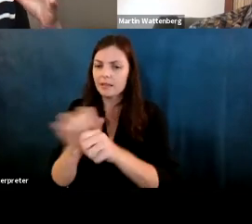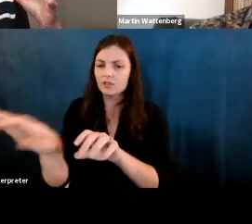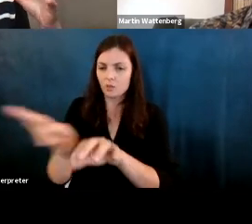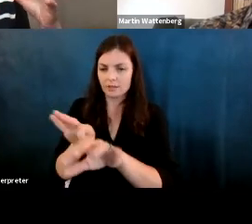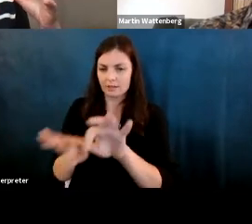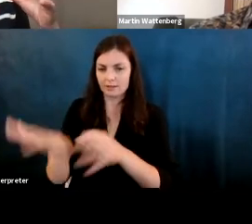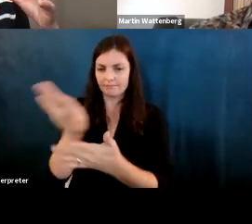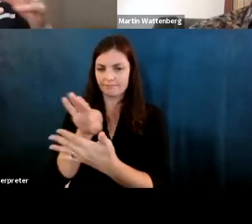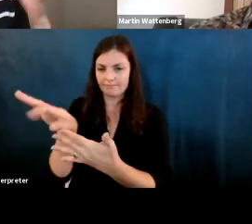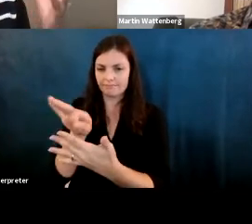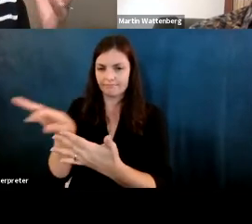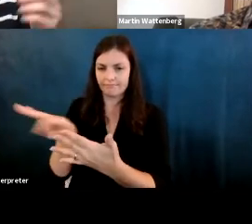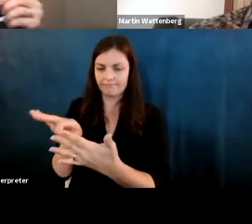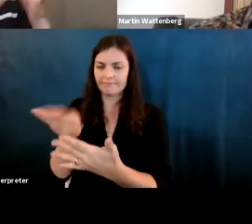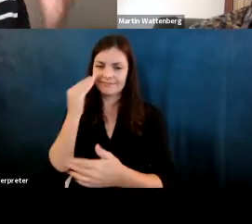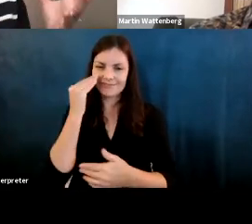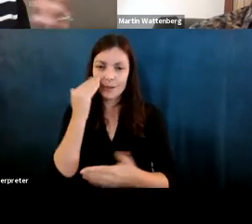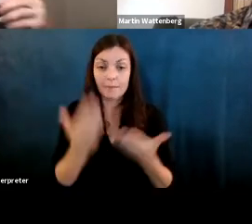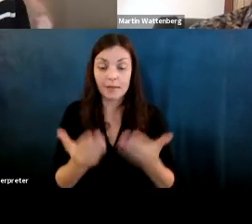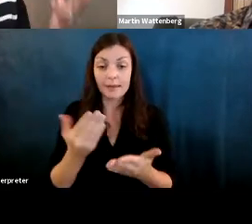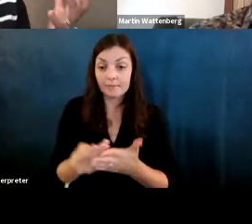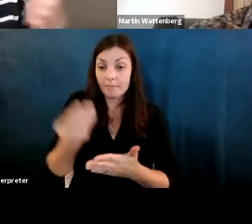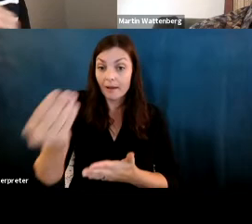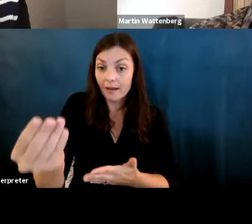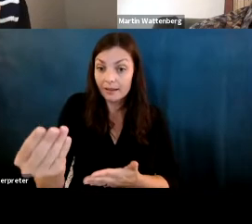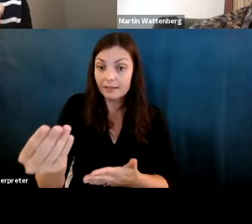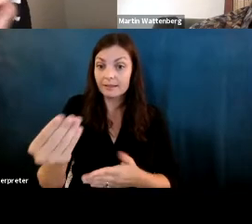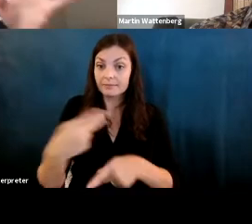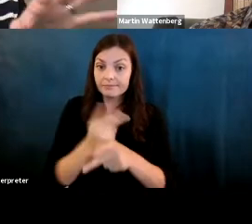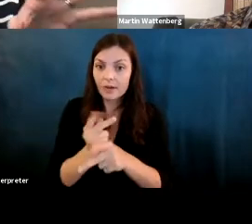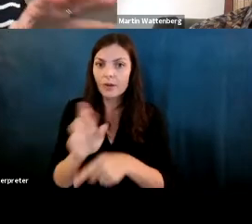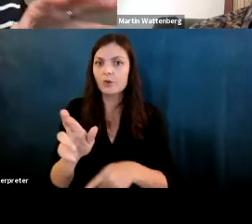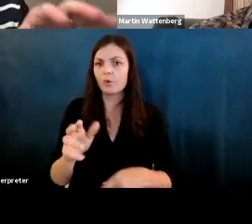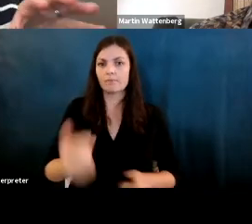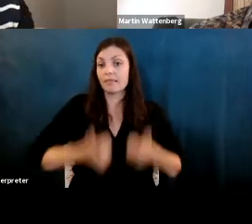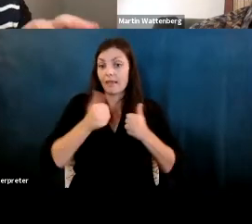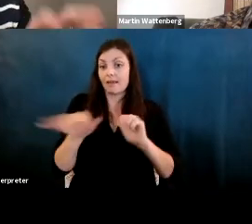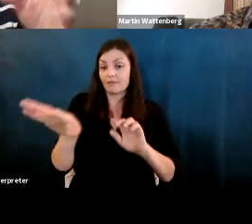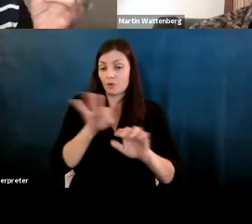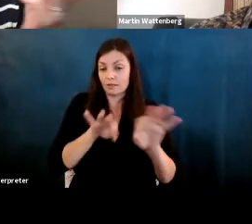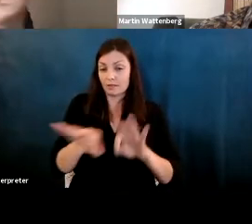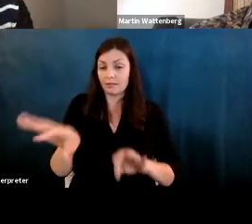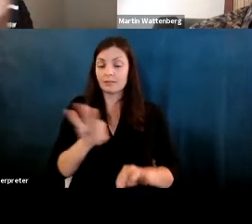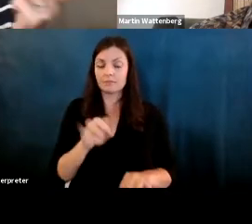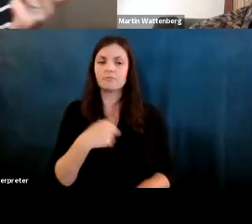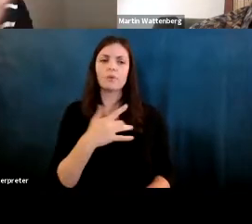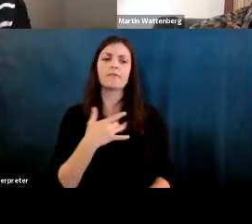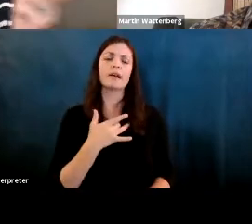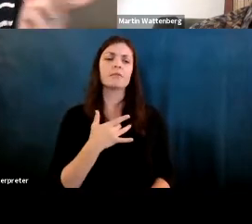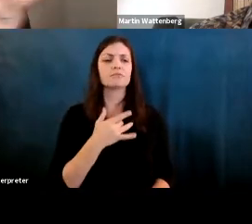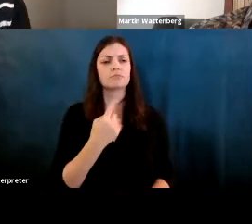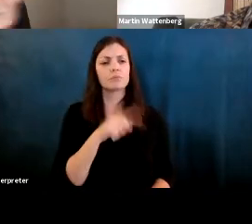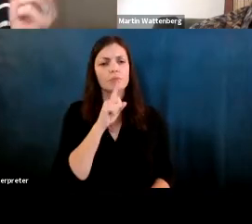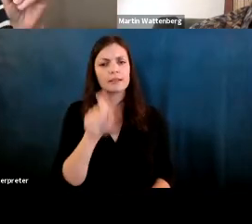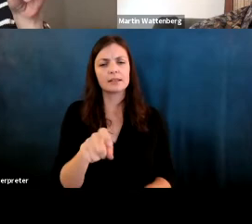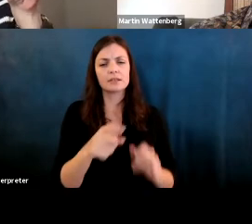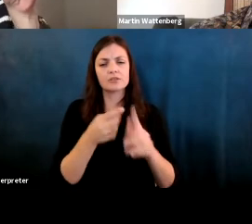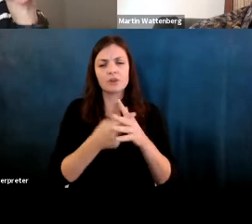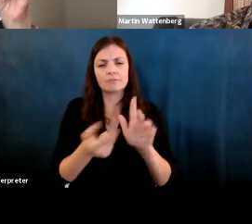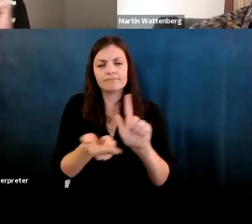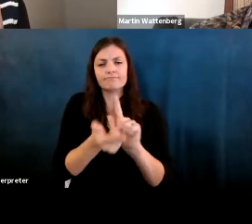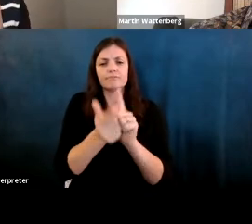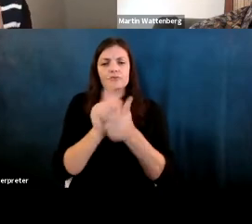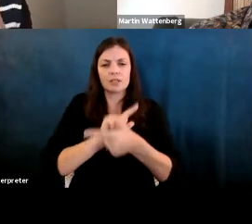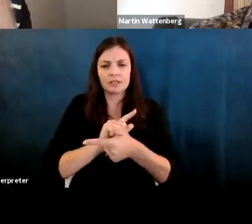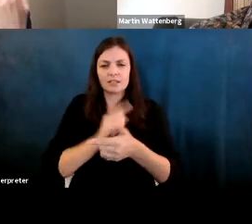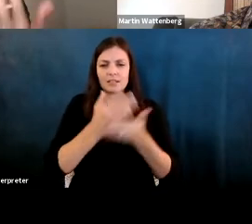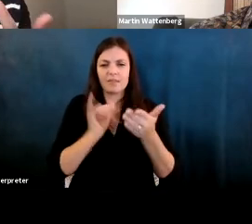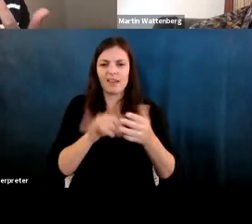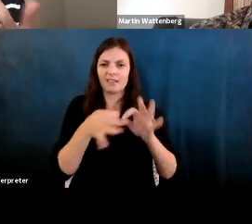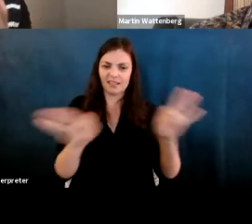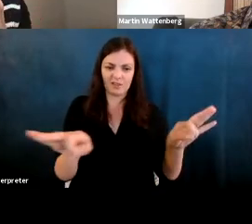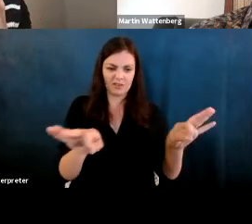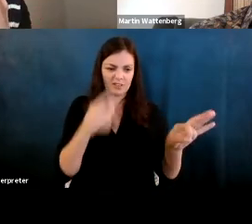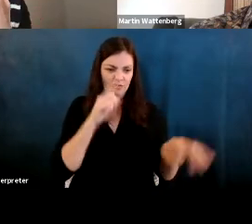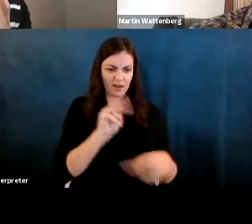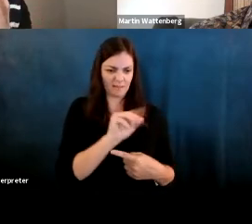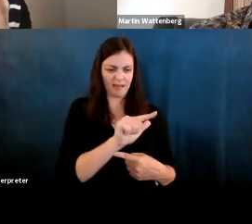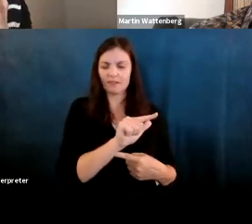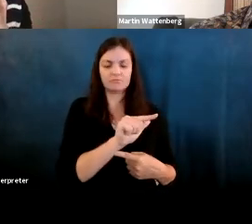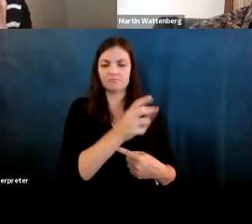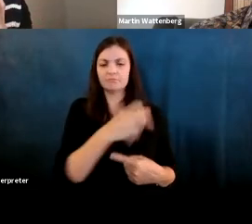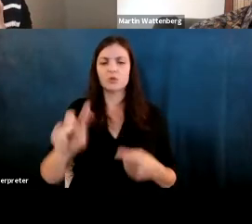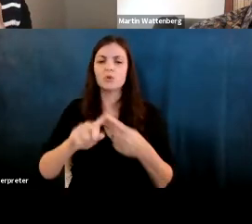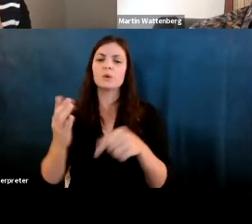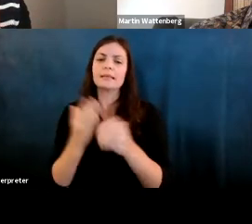Fernanda Viegas: And, and you know, maybe purchasing or life choices, and so there we really feel like we need to start to translate some of this ml ease into a language that end users understand okay so.